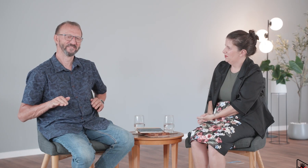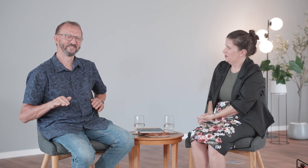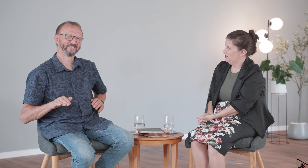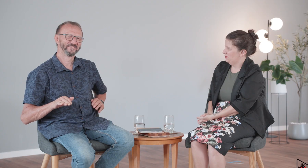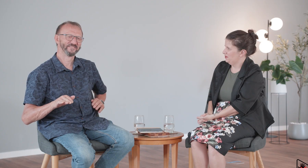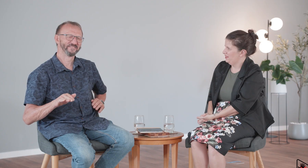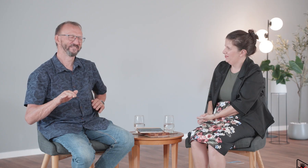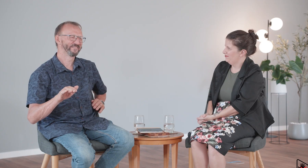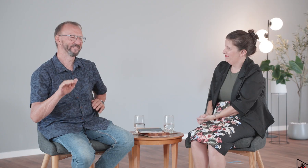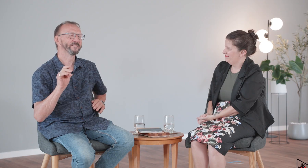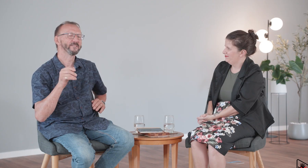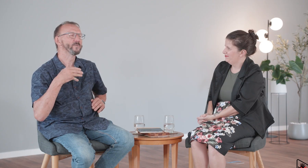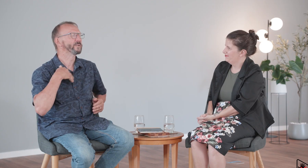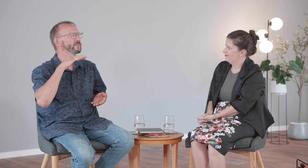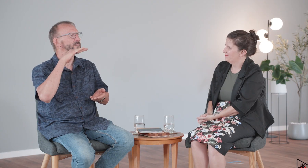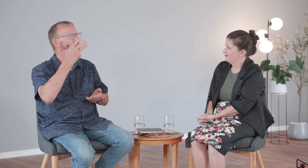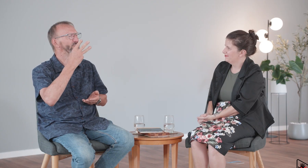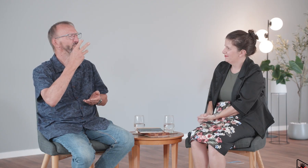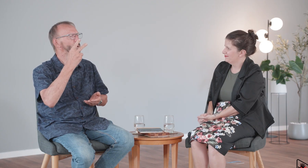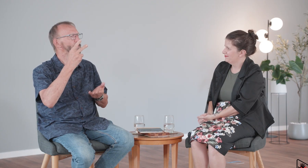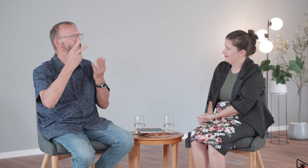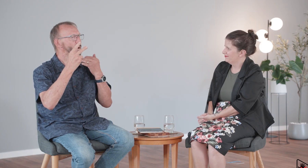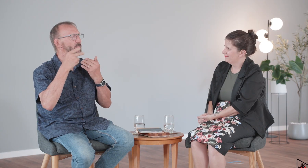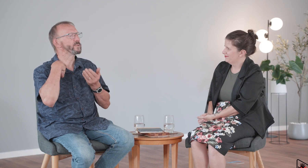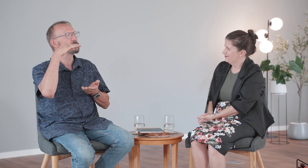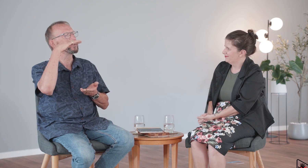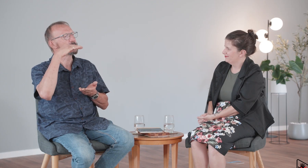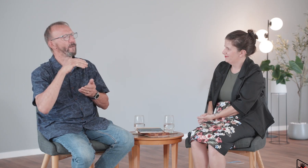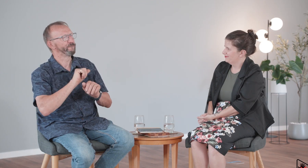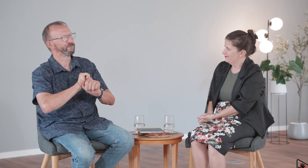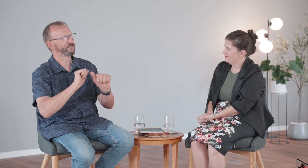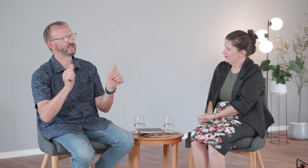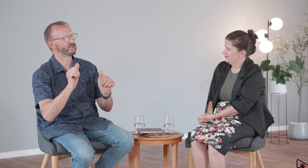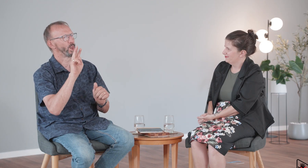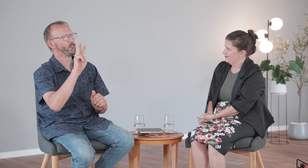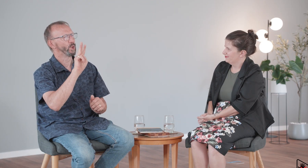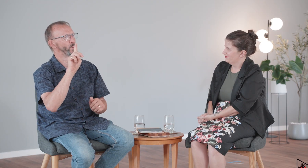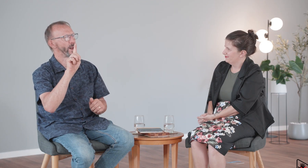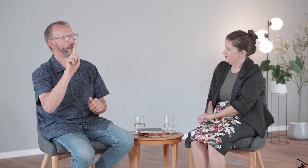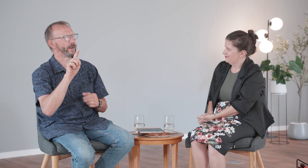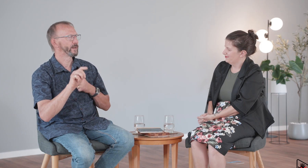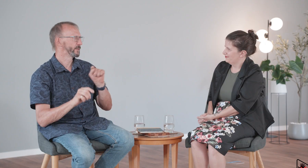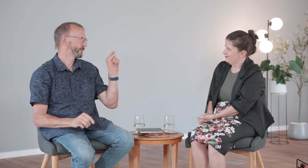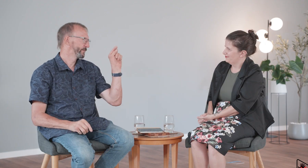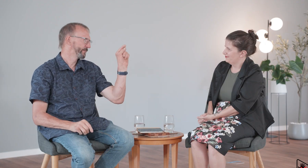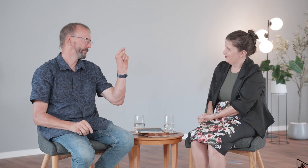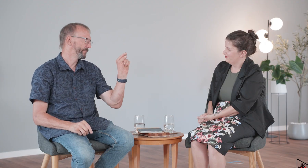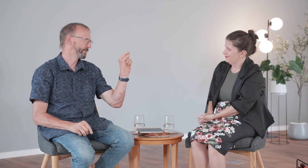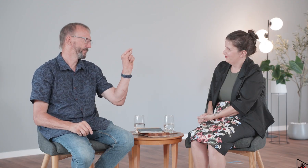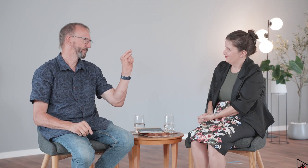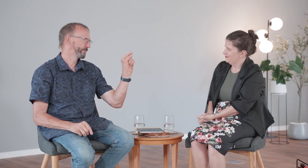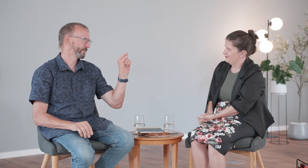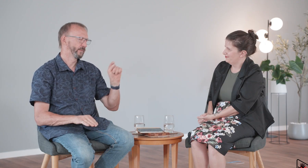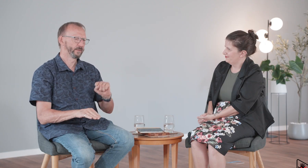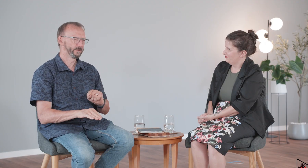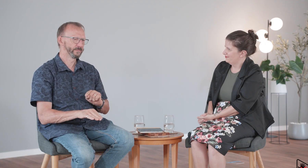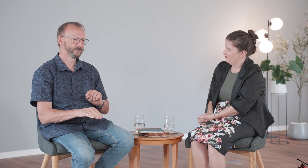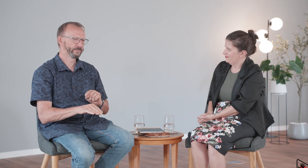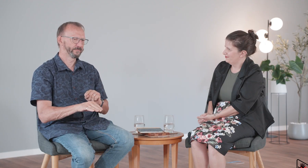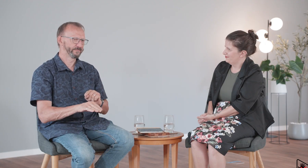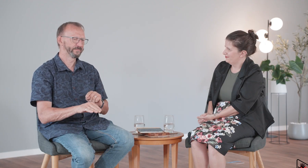So the wood goes through automatically. And if it was 32 mm before, I might set it to end at 31